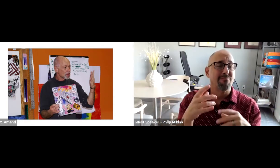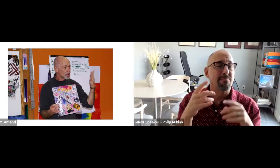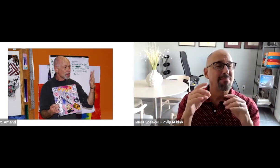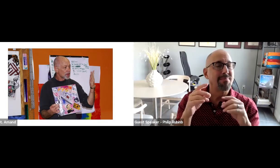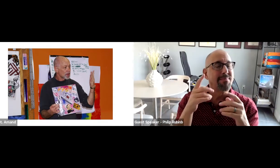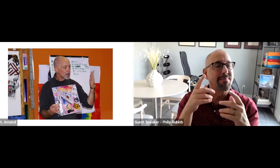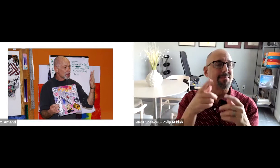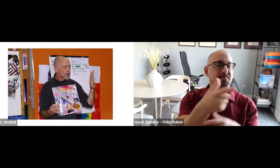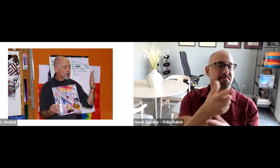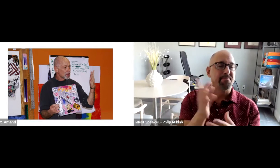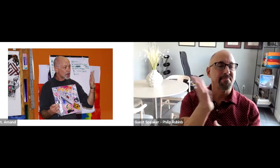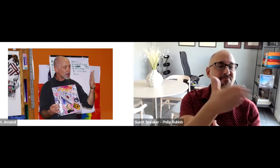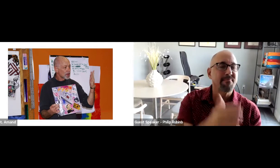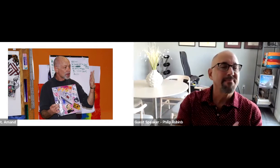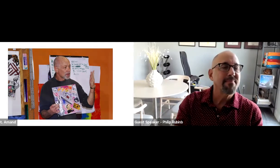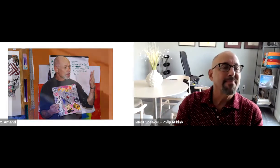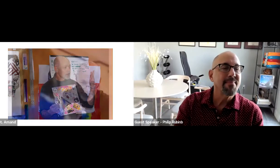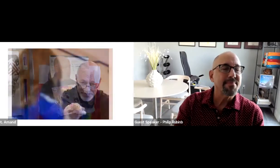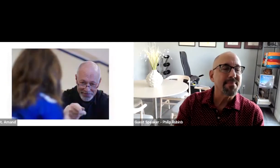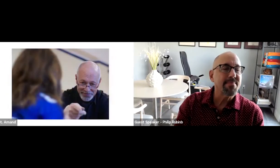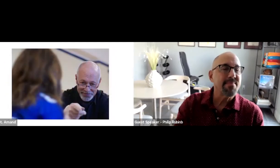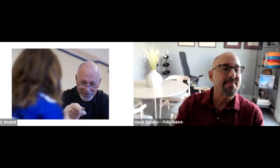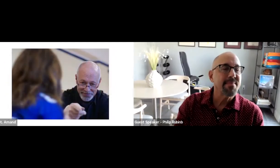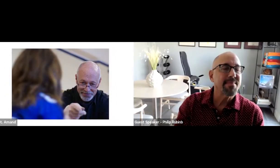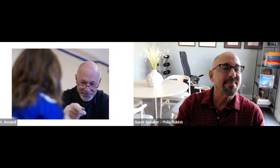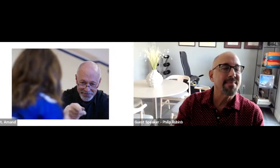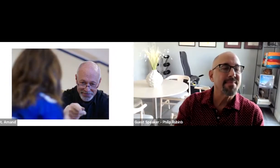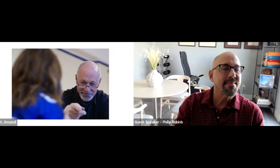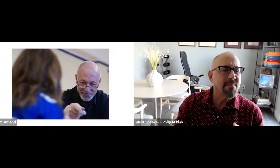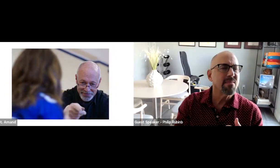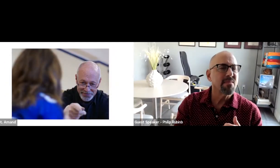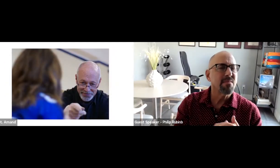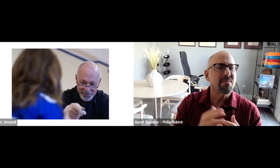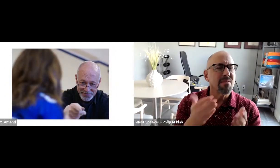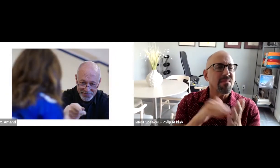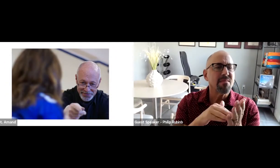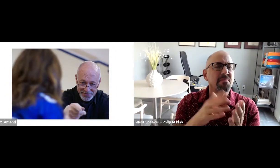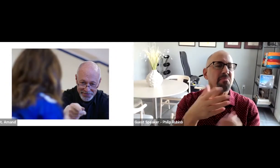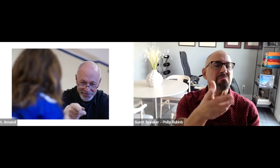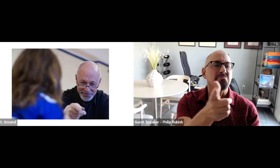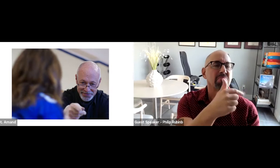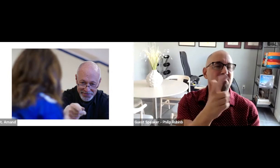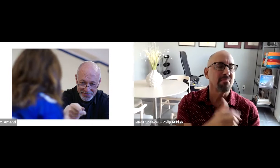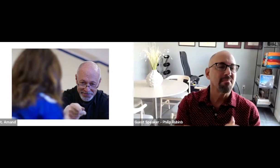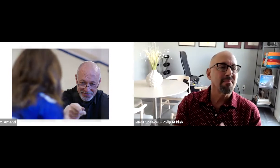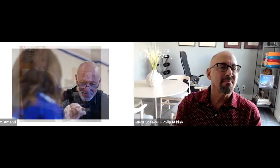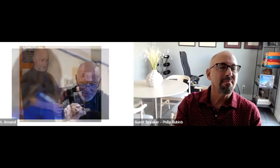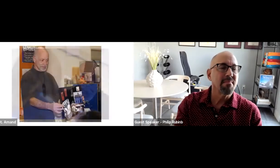and his gifted sign language, and, yeah, that's just examples of him doing that.